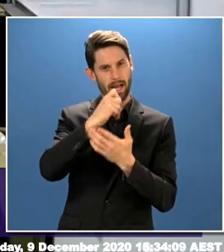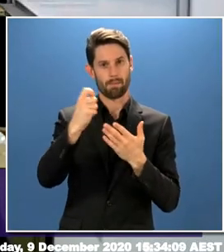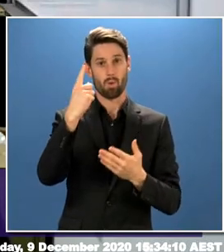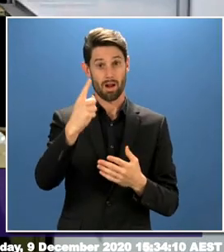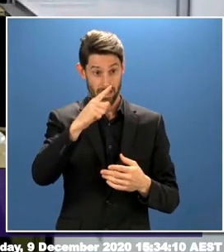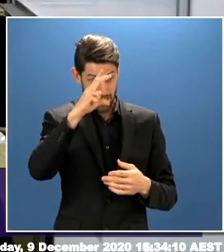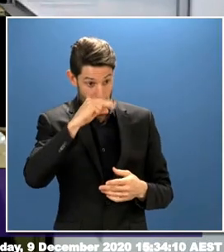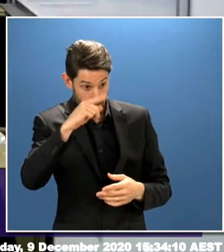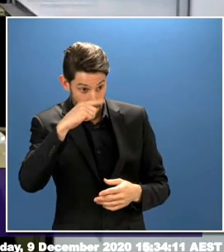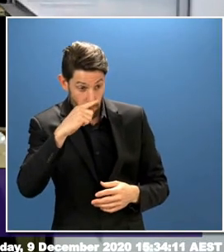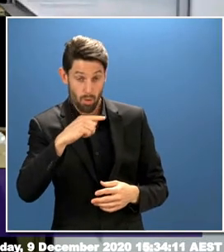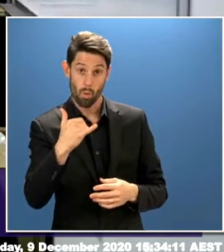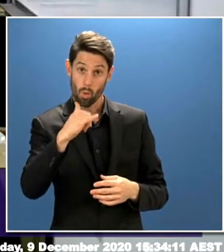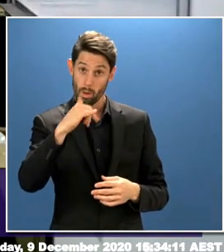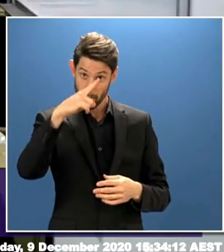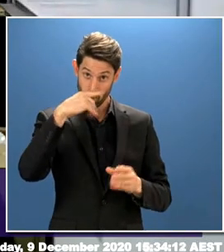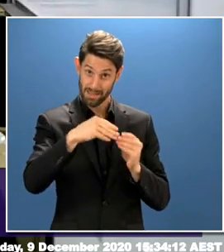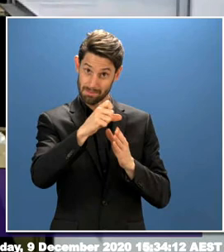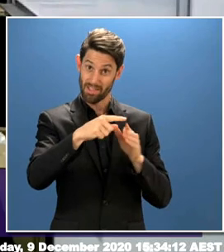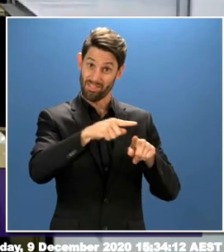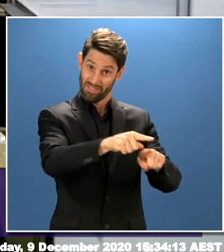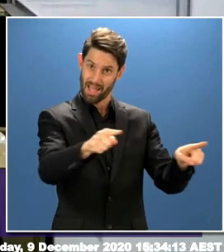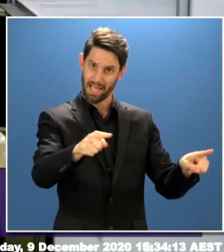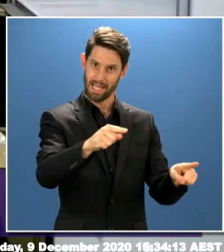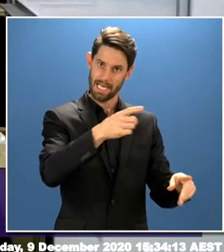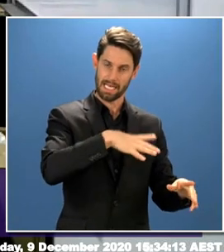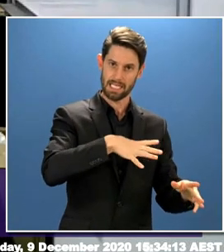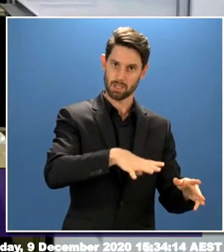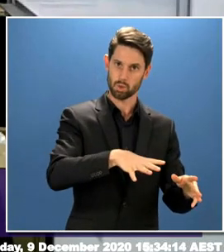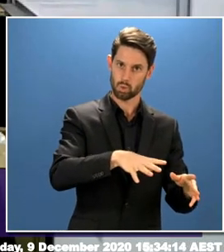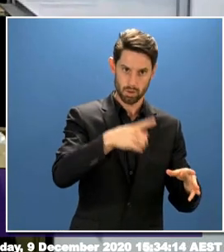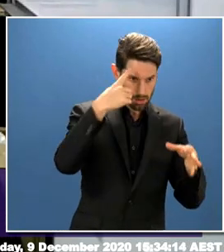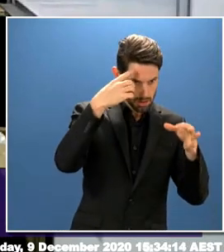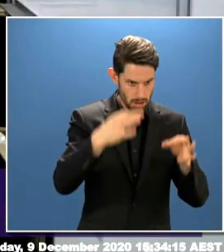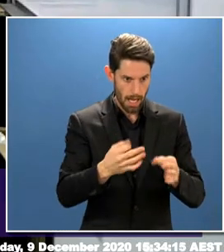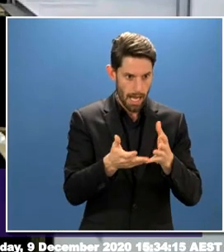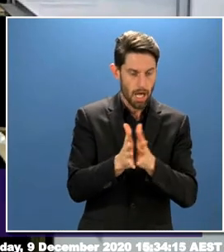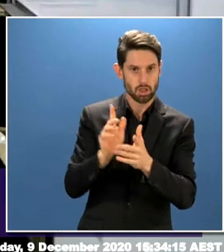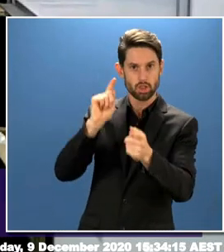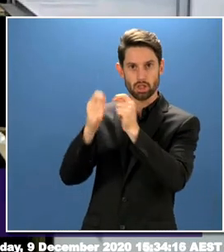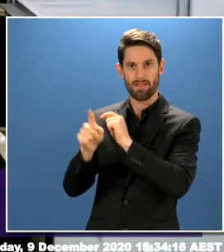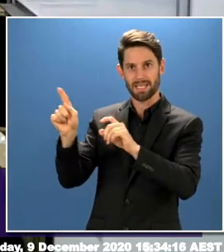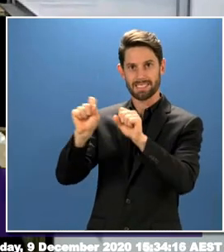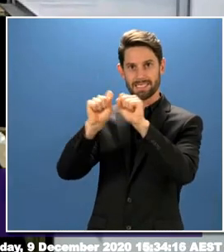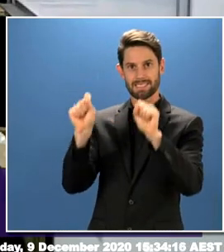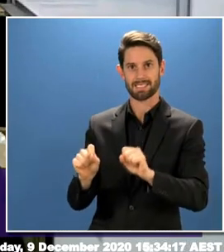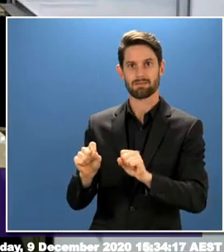young people with disabilities, because they understand the system. Someone can't, and the co-design has to not be token.